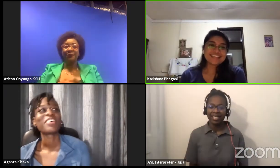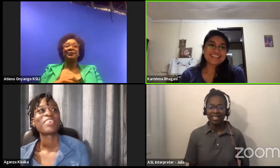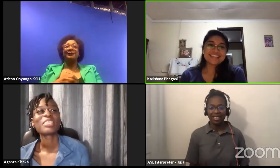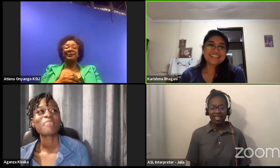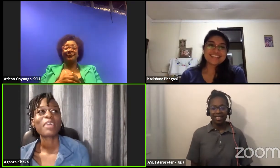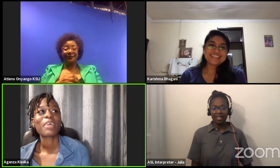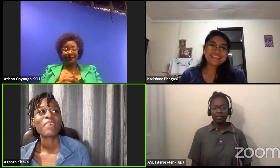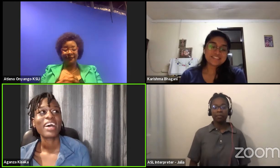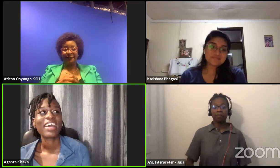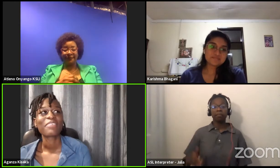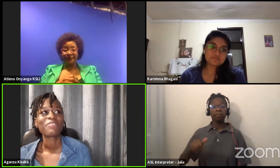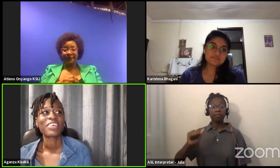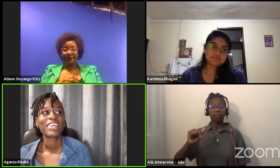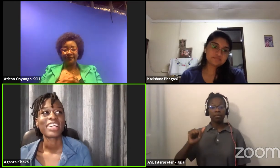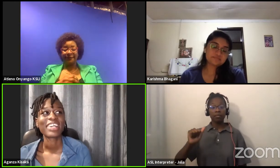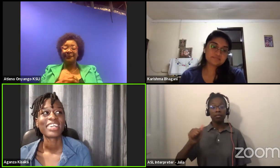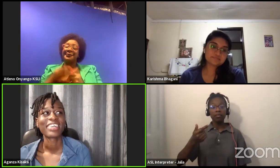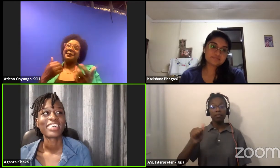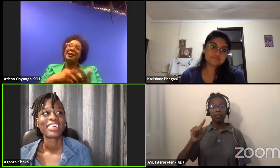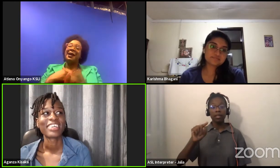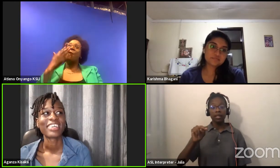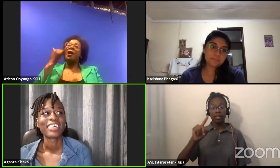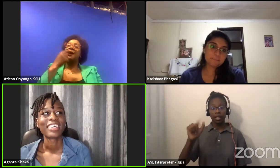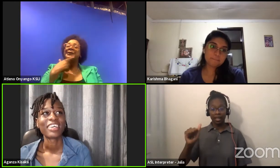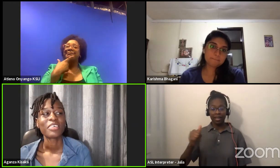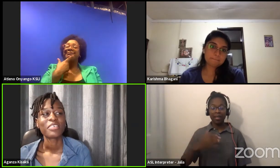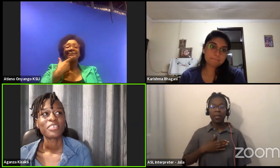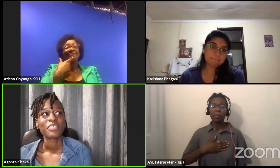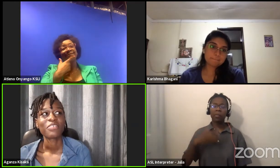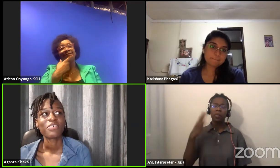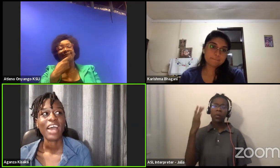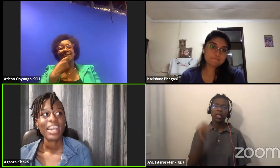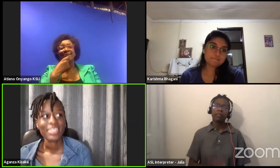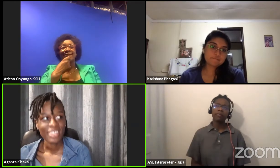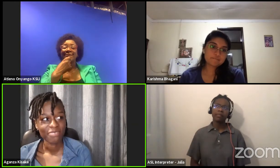What is my why for acting?